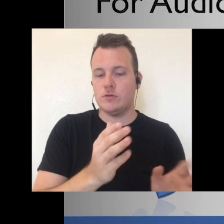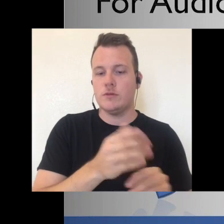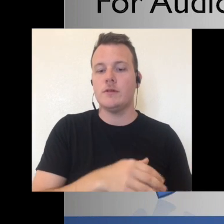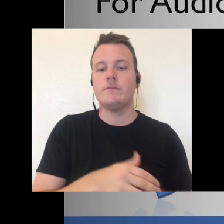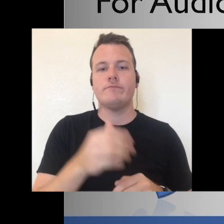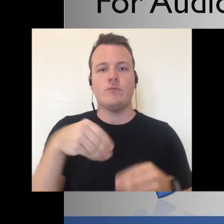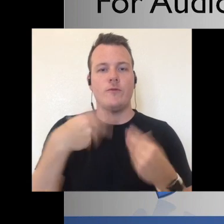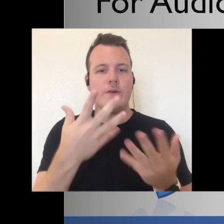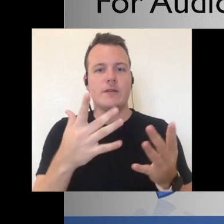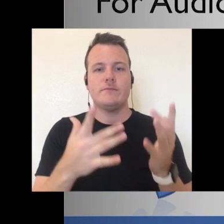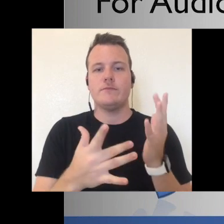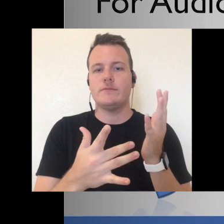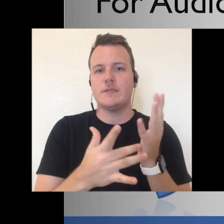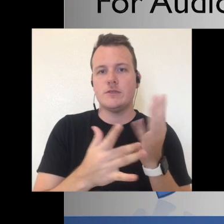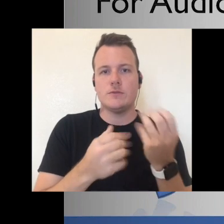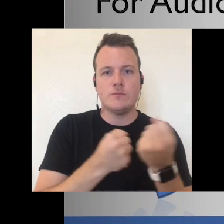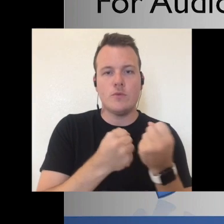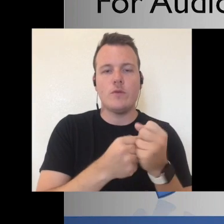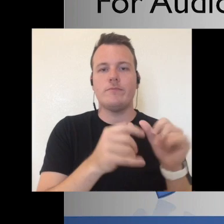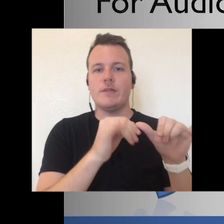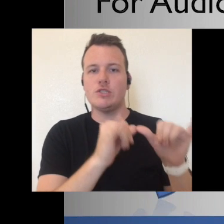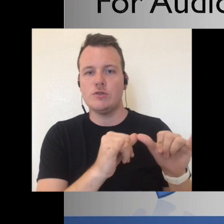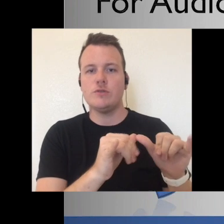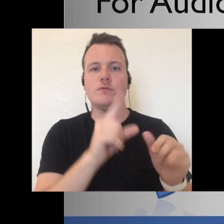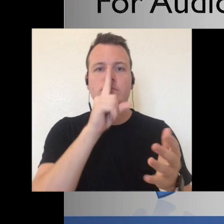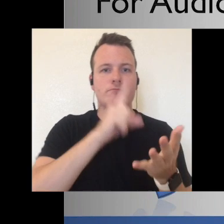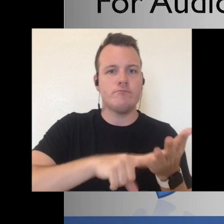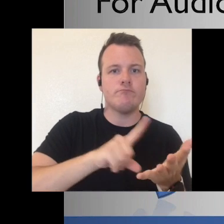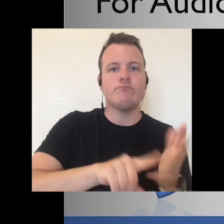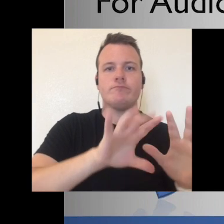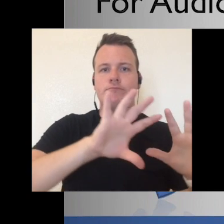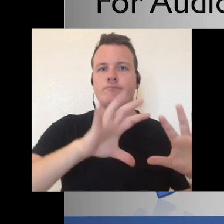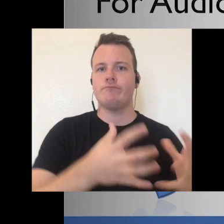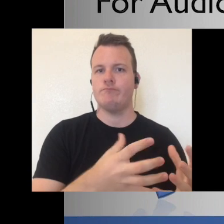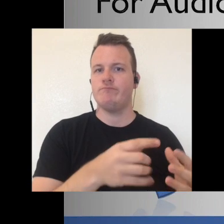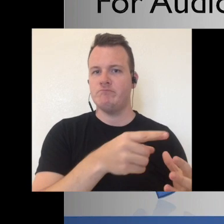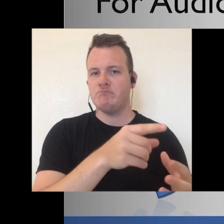engineers and hearing scientists within the research and development. He is a